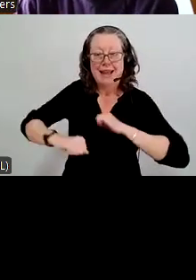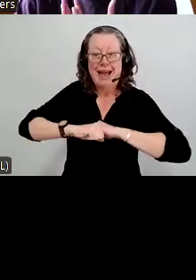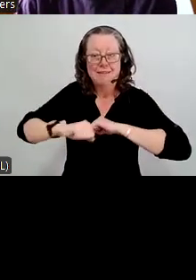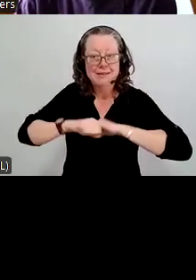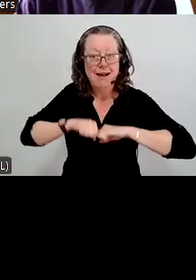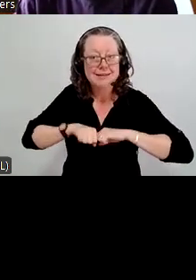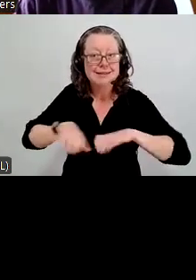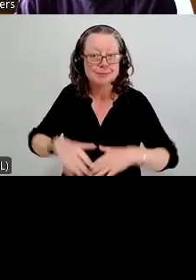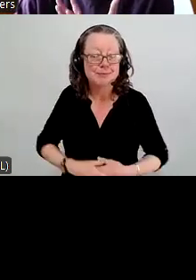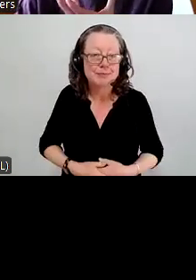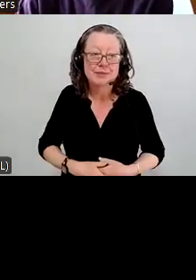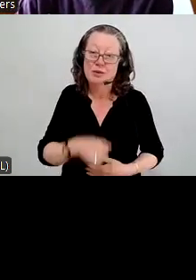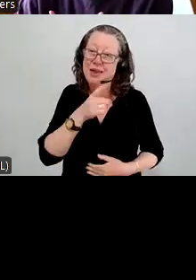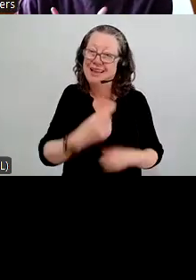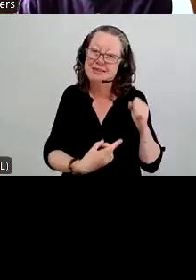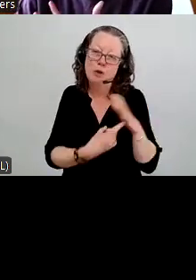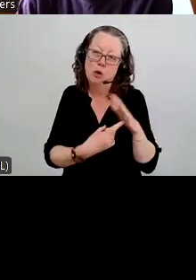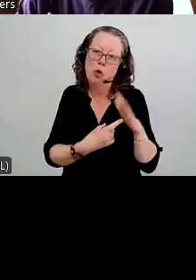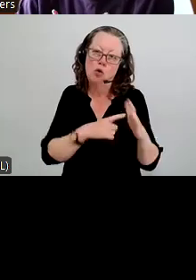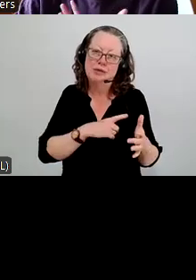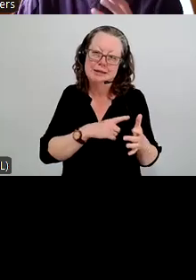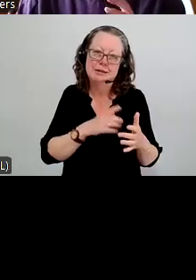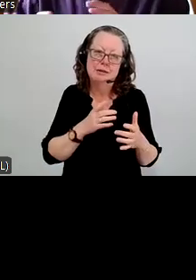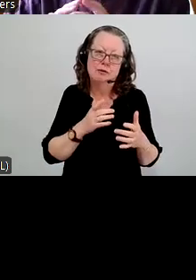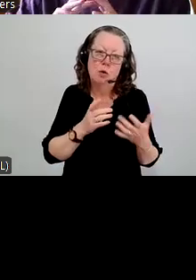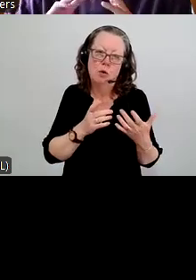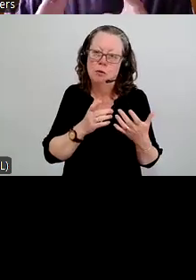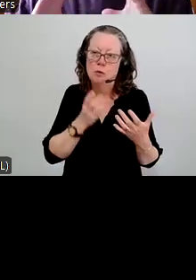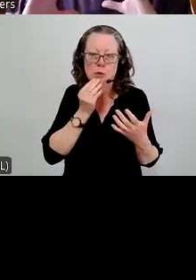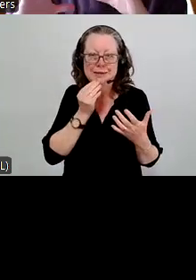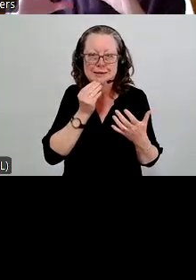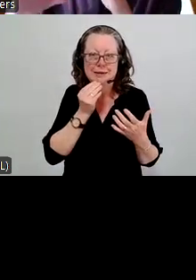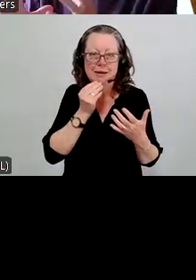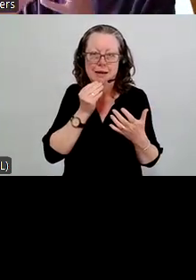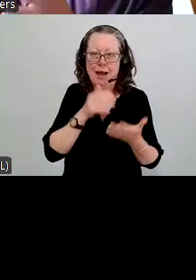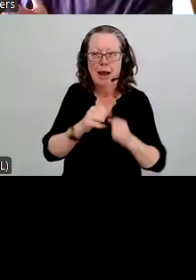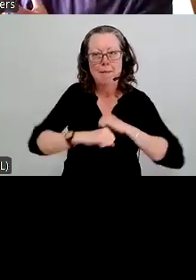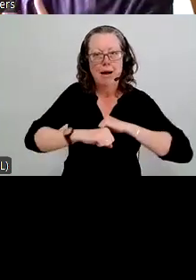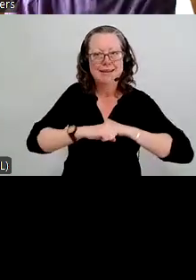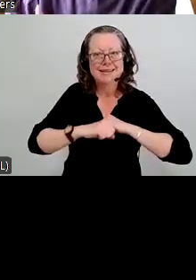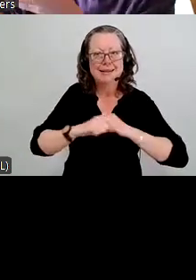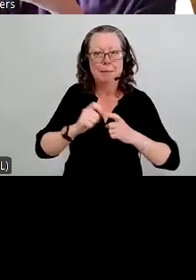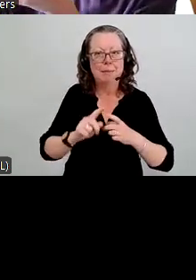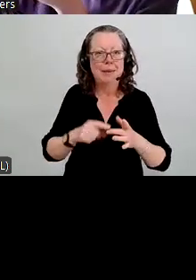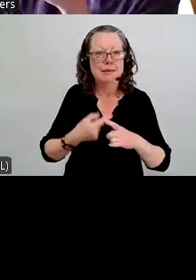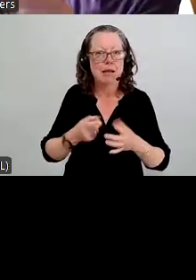a marketing pixel in 2026, is that if you're advertising and have core